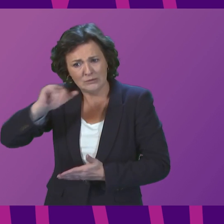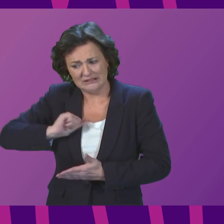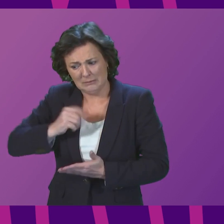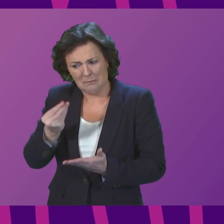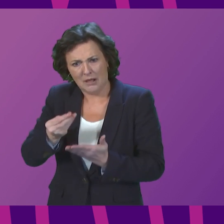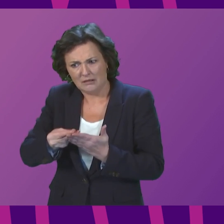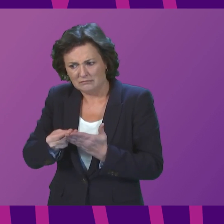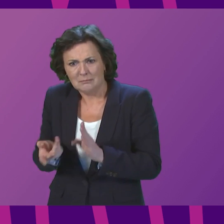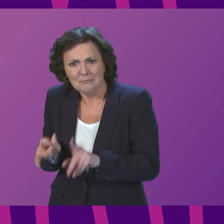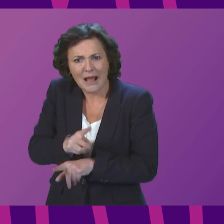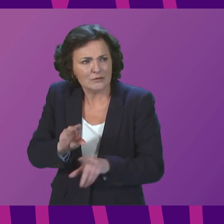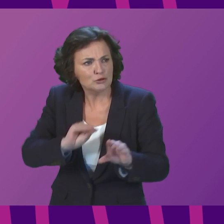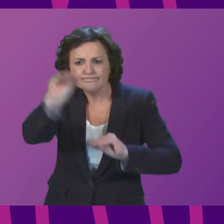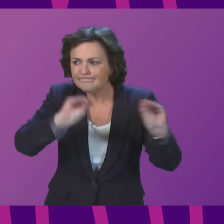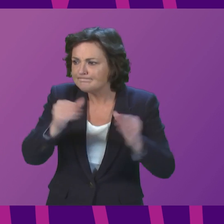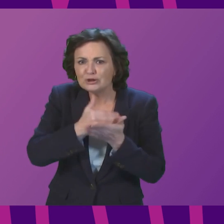that can do so making that contribution.